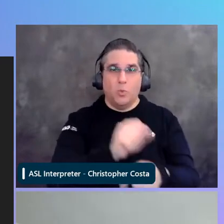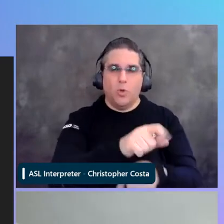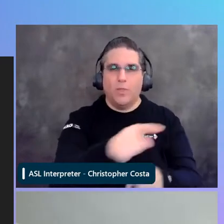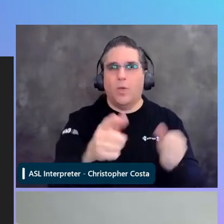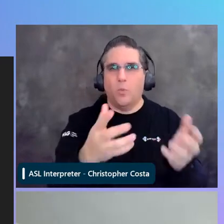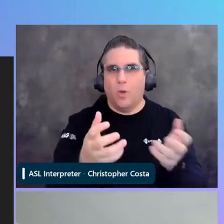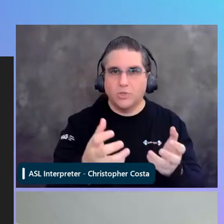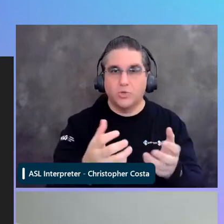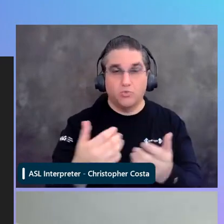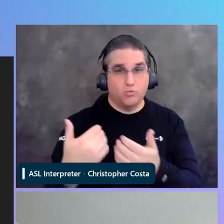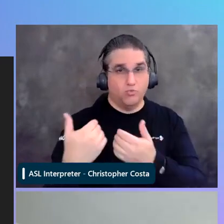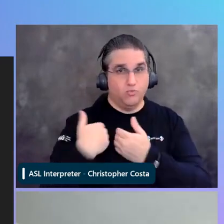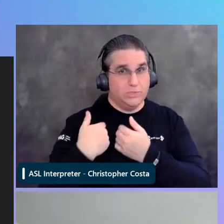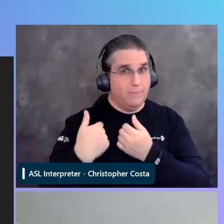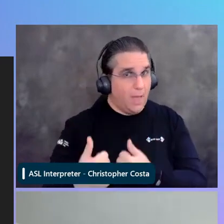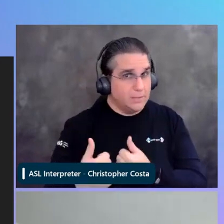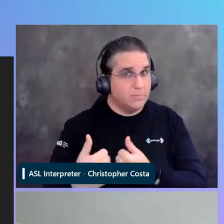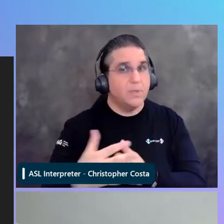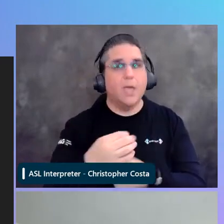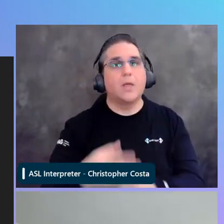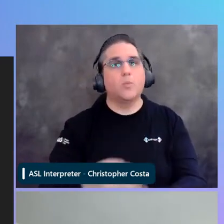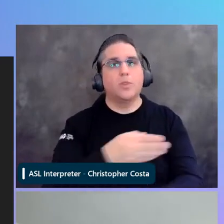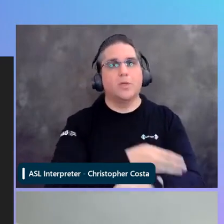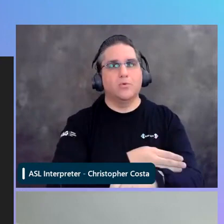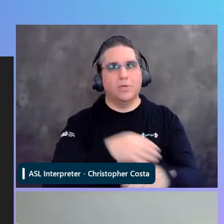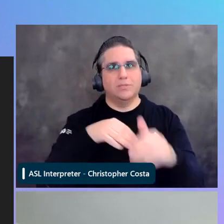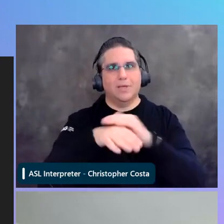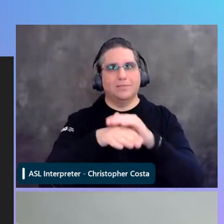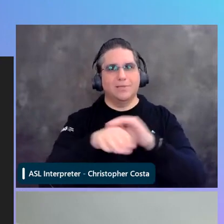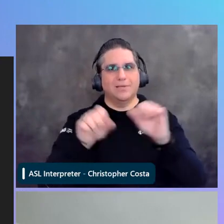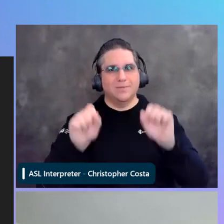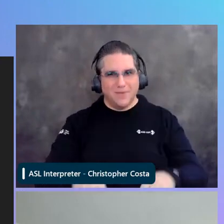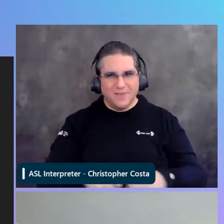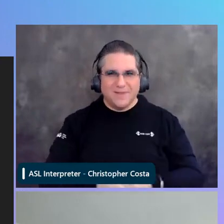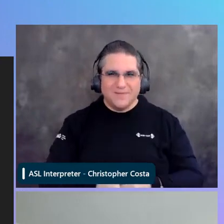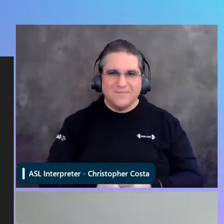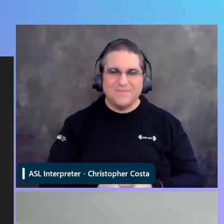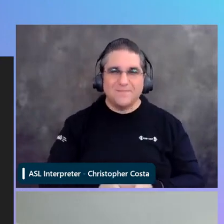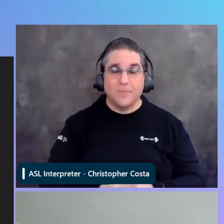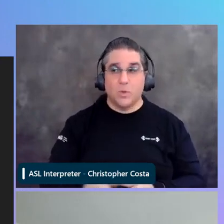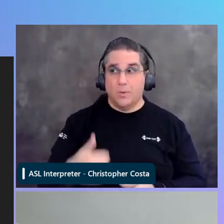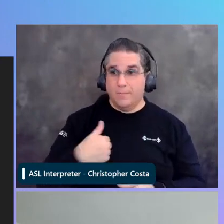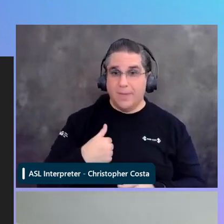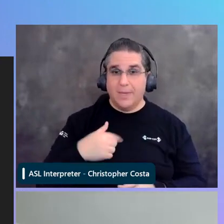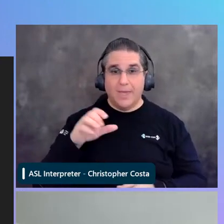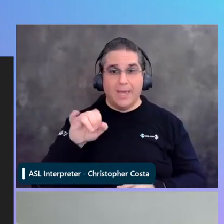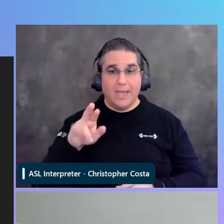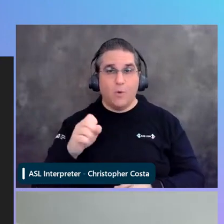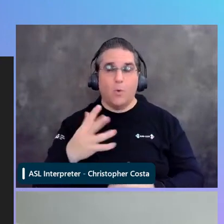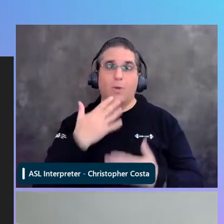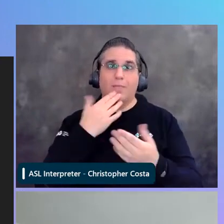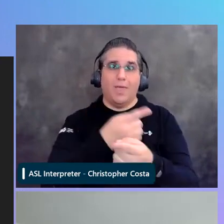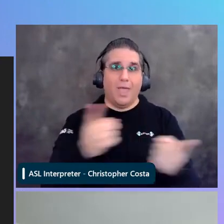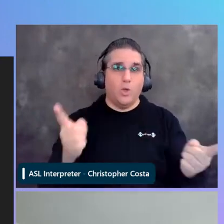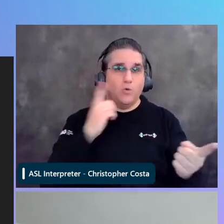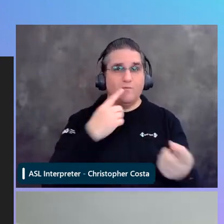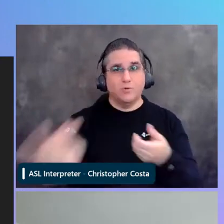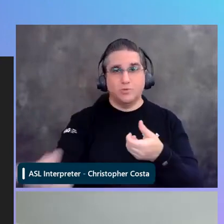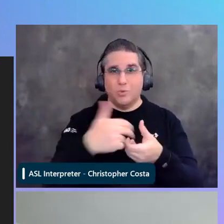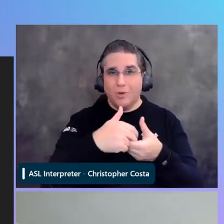responsibly, and with increased accessibility. Carrie and I want to thank everyone for joining us